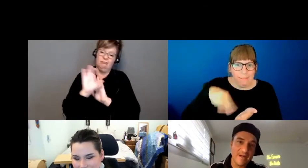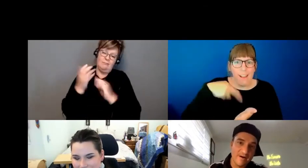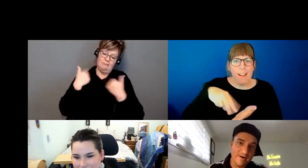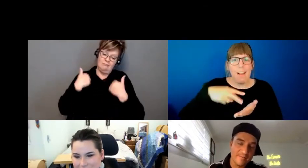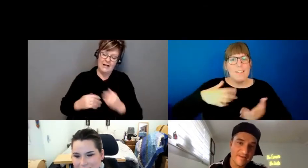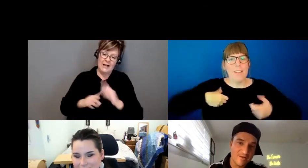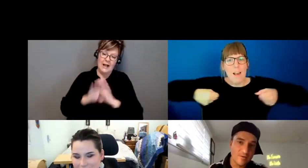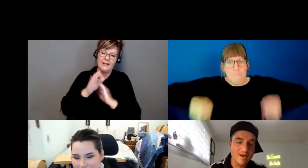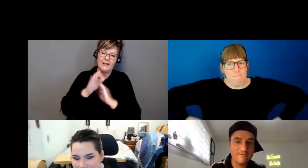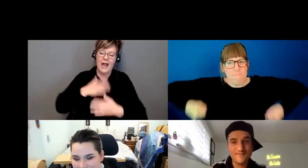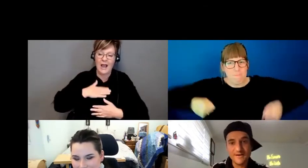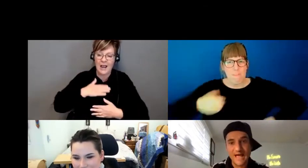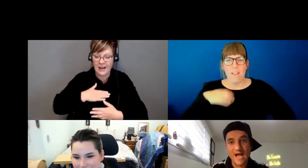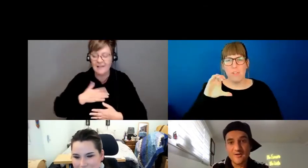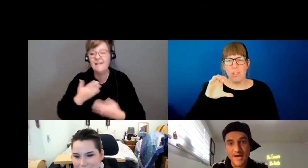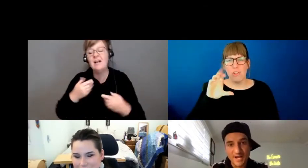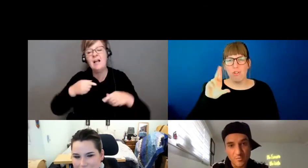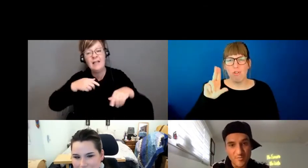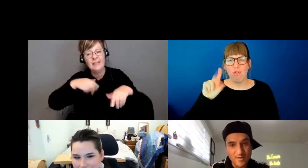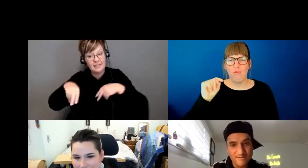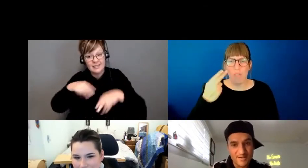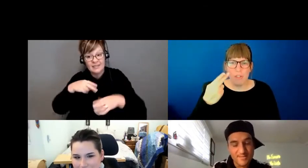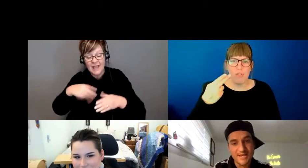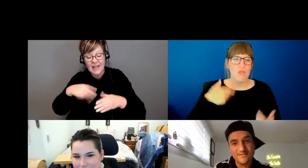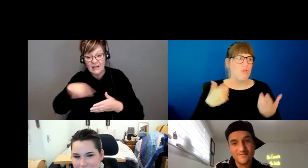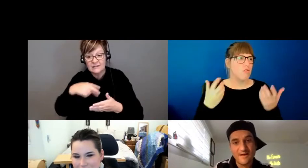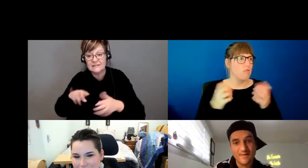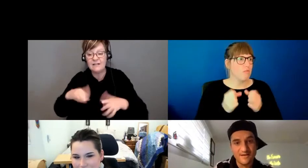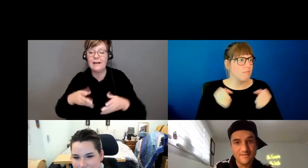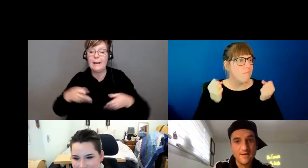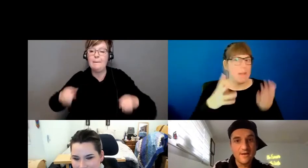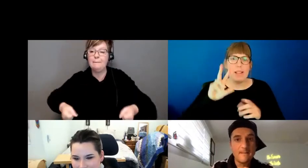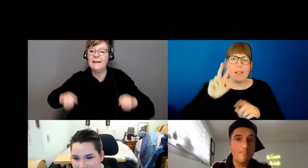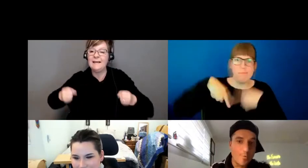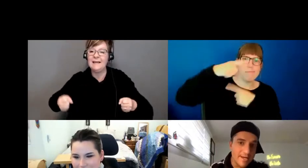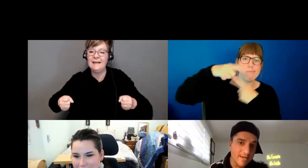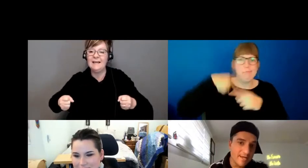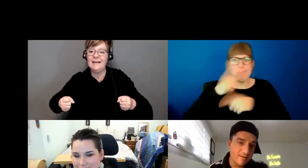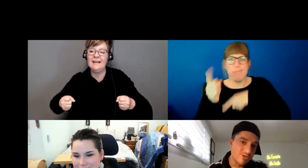ARMS AND I DO A LOT OF DIFFERENT ACROBATIC MOVEMENTS. MY DANCE STYLE IS BREAKING, WHICH